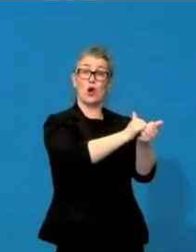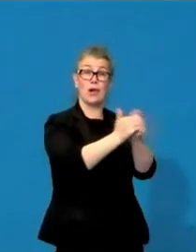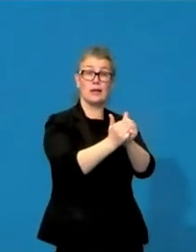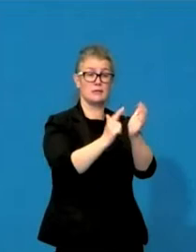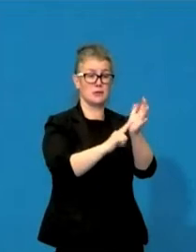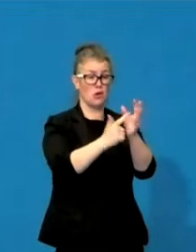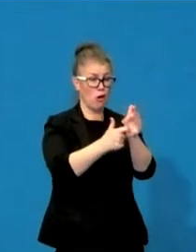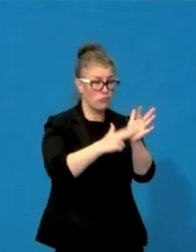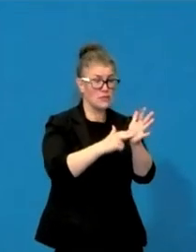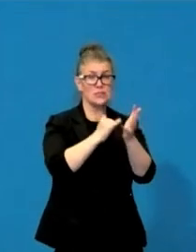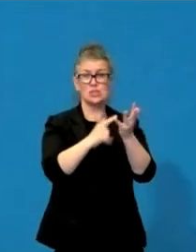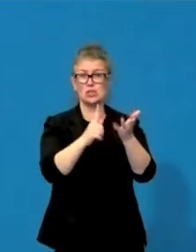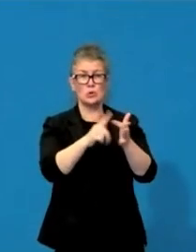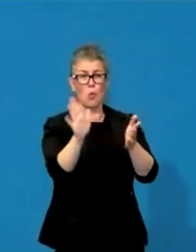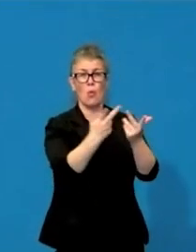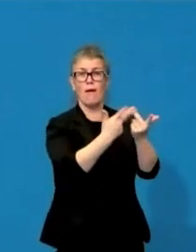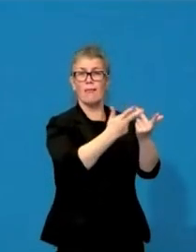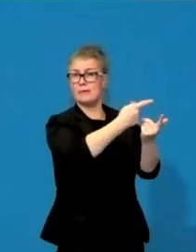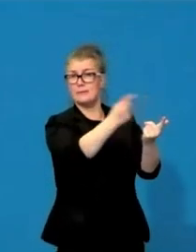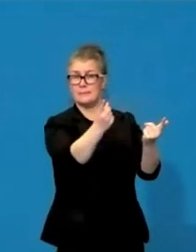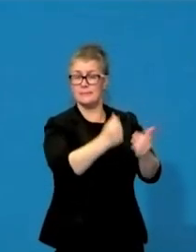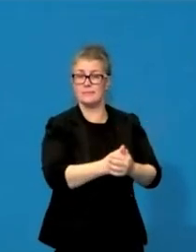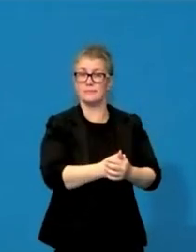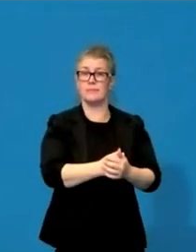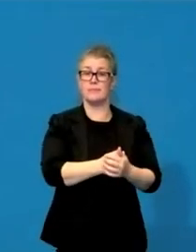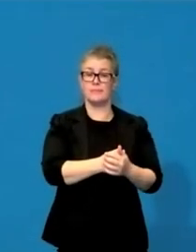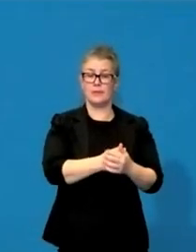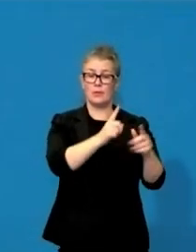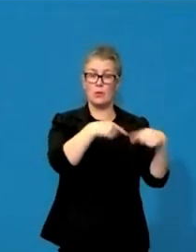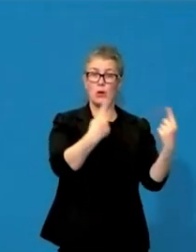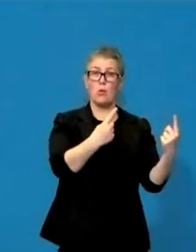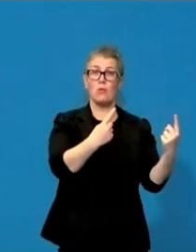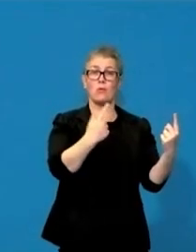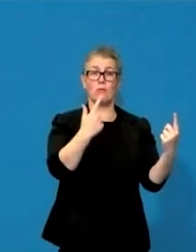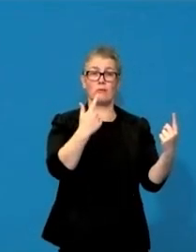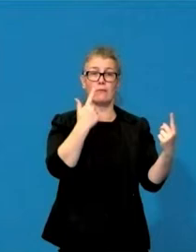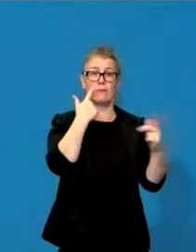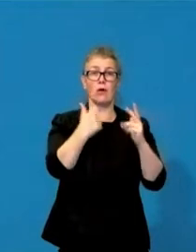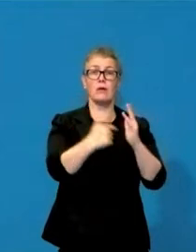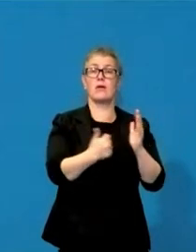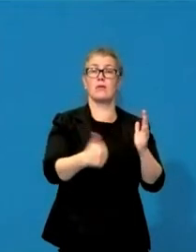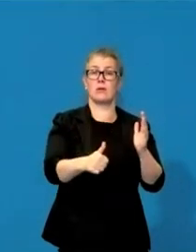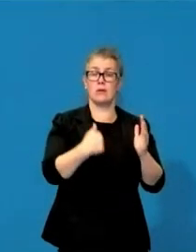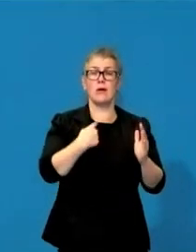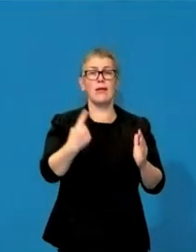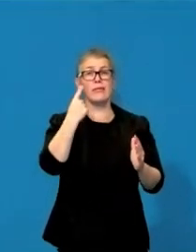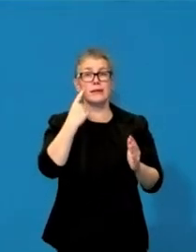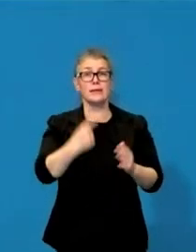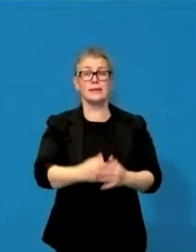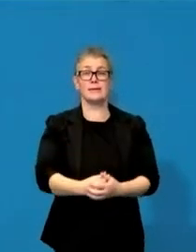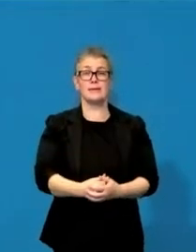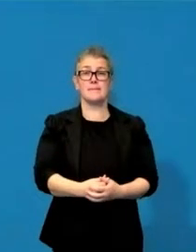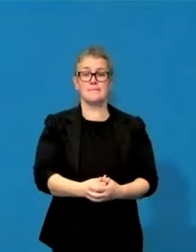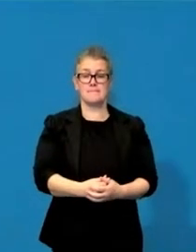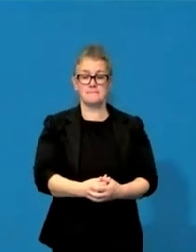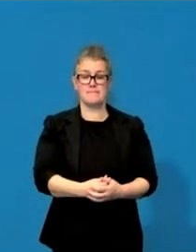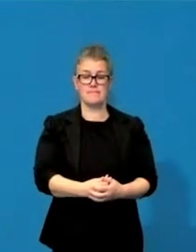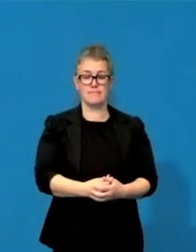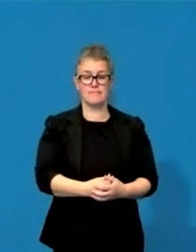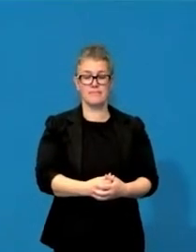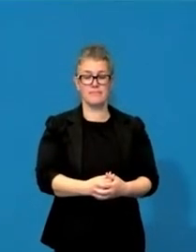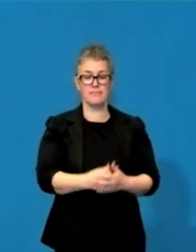advocating for me. I think, yeah, I think it's just - I think NDIS found me